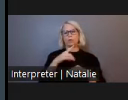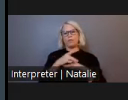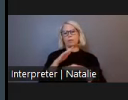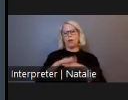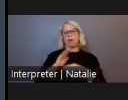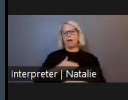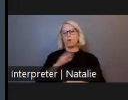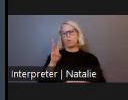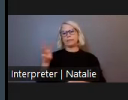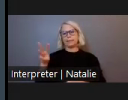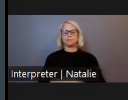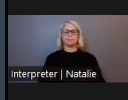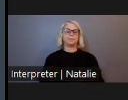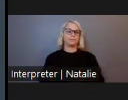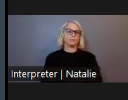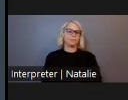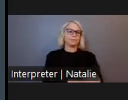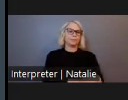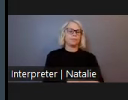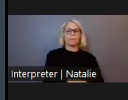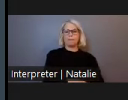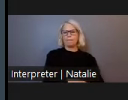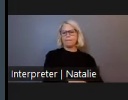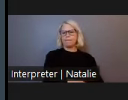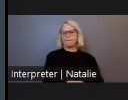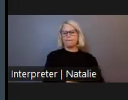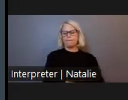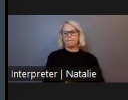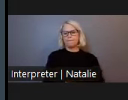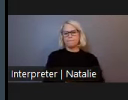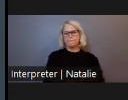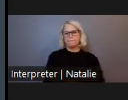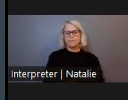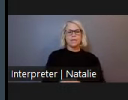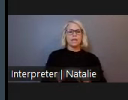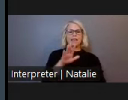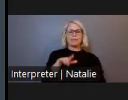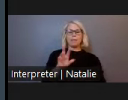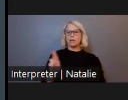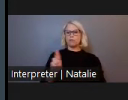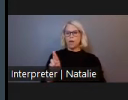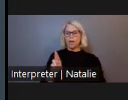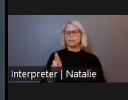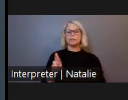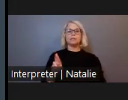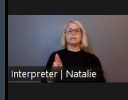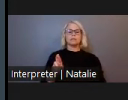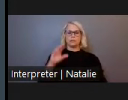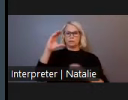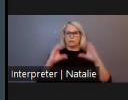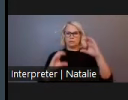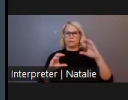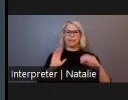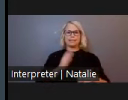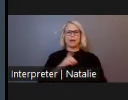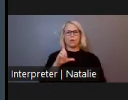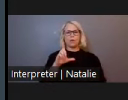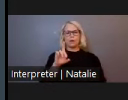On the bottom right, there, there is the911 emergency alert.